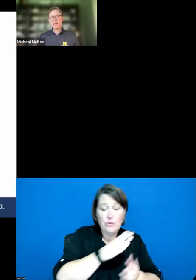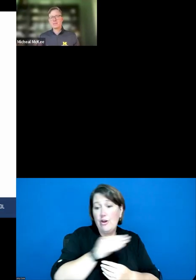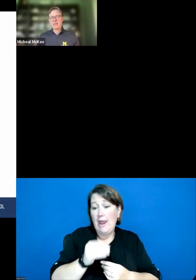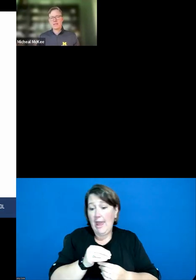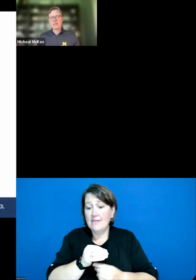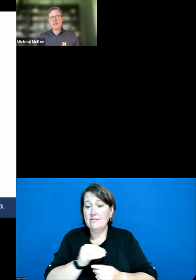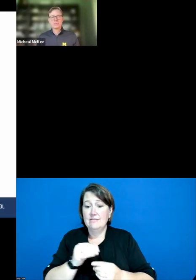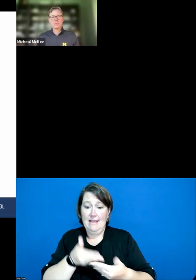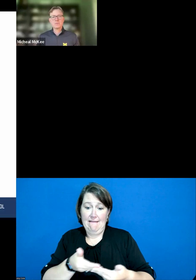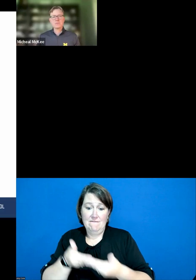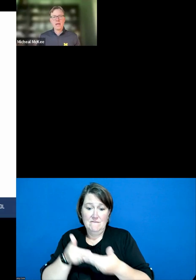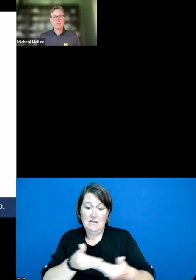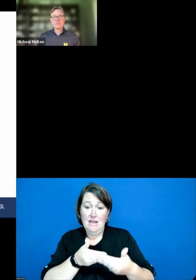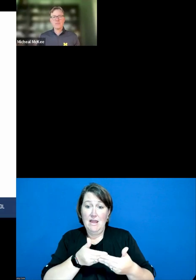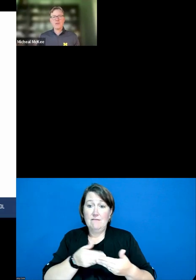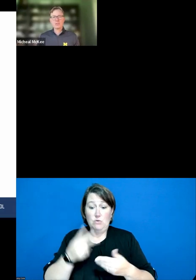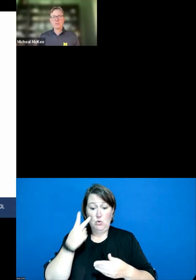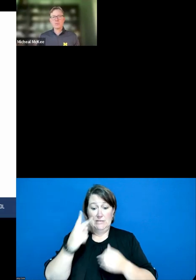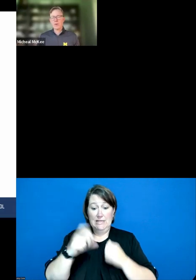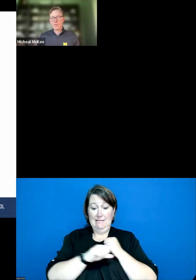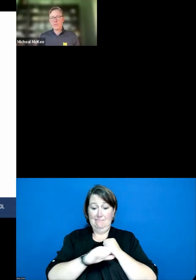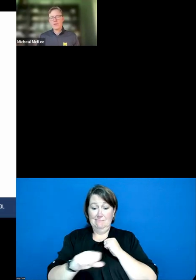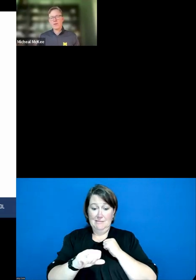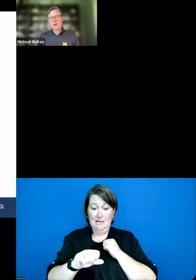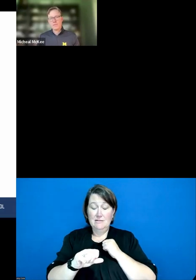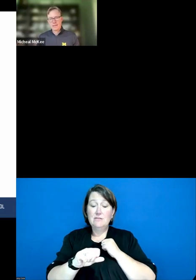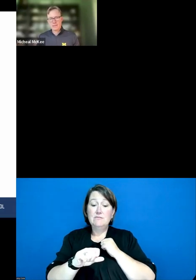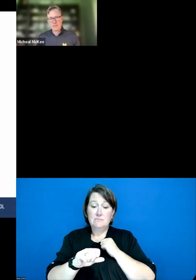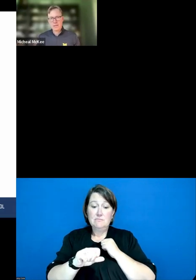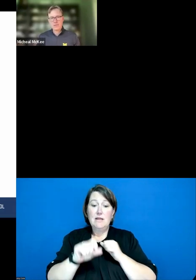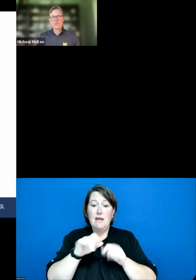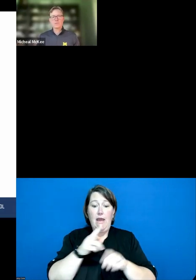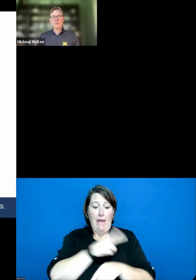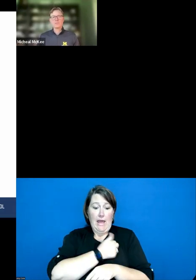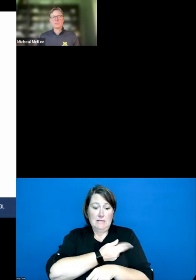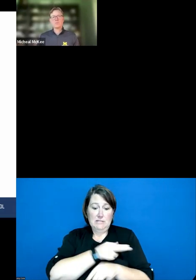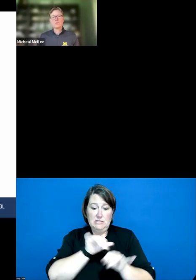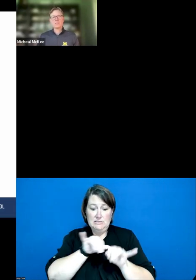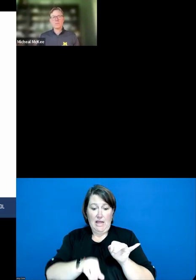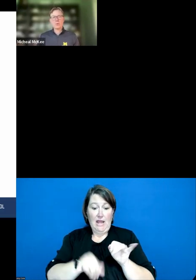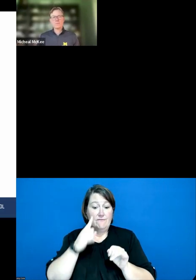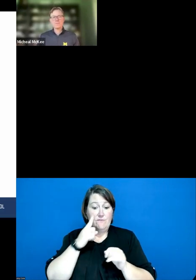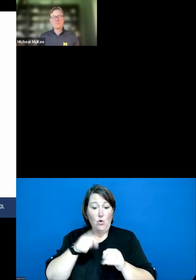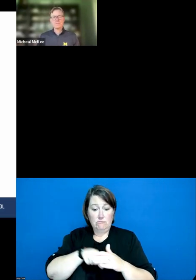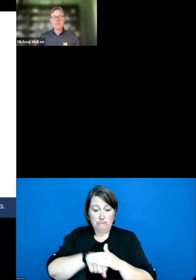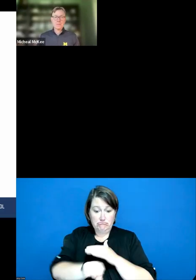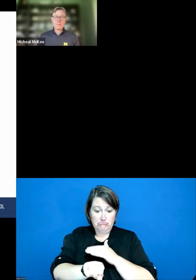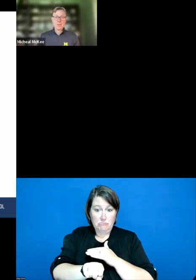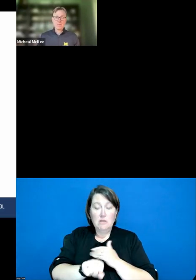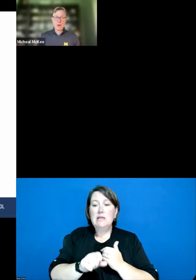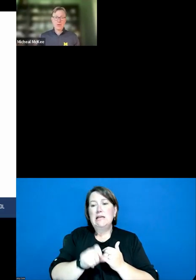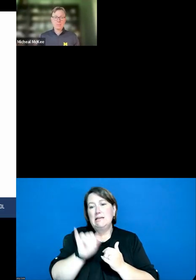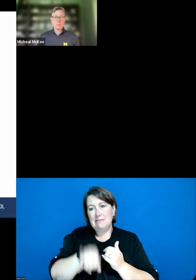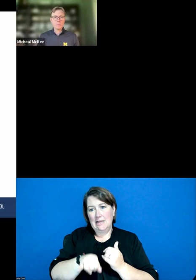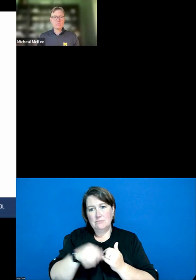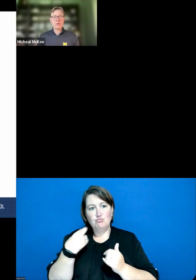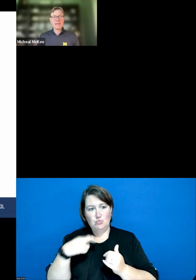extended hospital stays for fashional birth, that is another concern to explore. And then postpartum, we saw